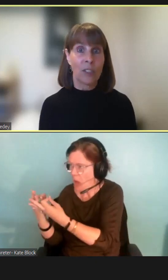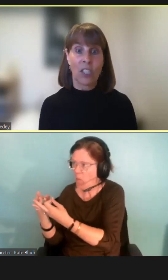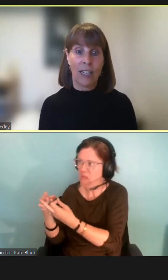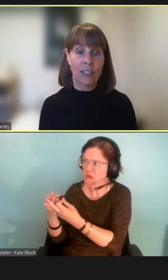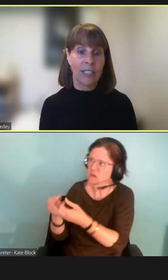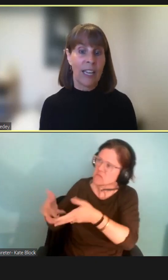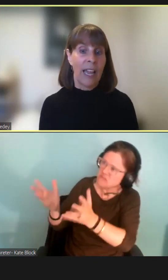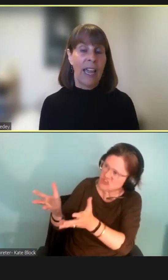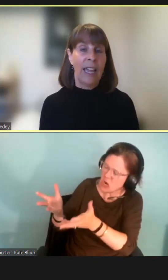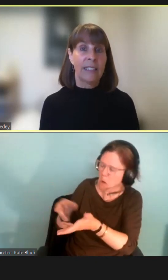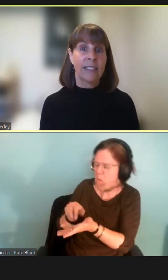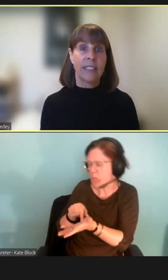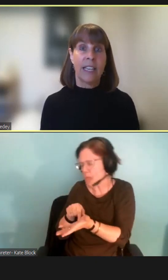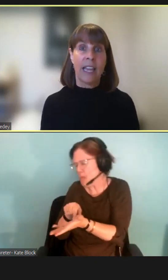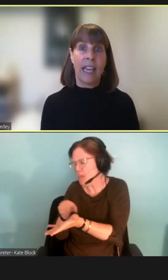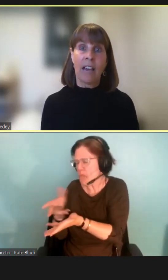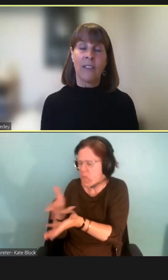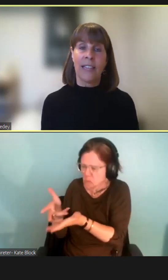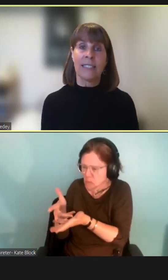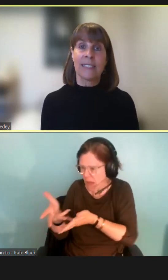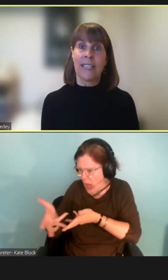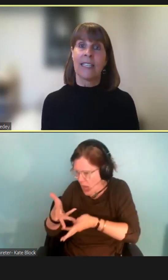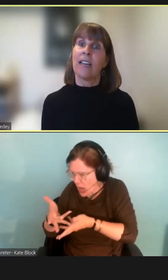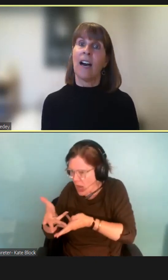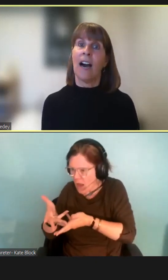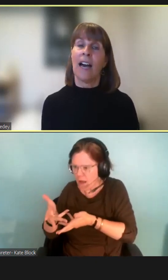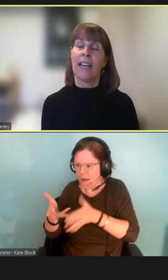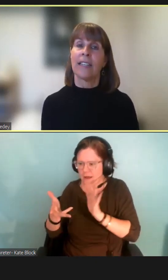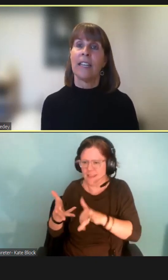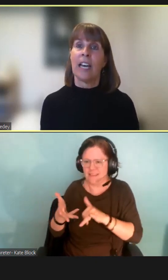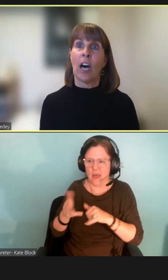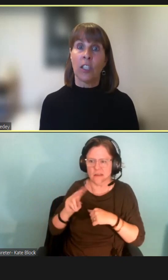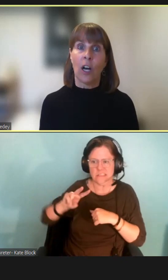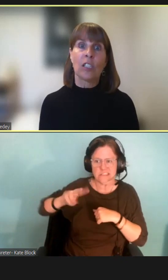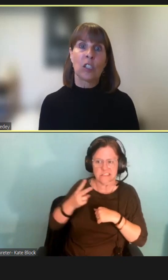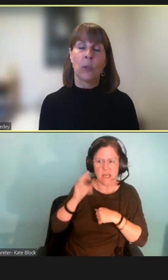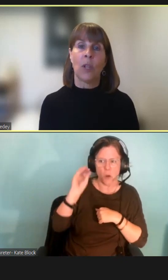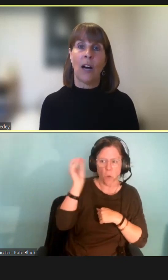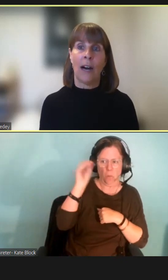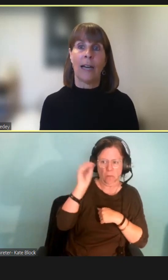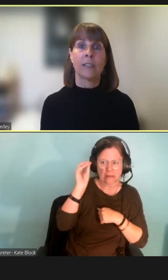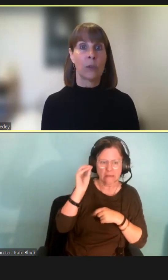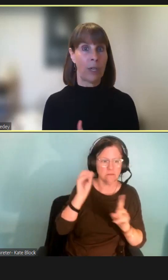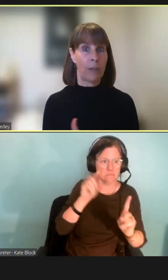child and having that second eye a knowledgeable eye so you have the